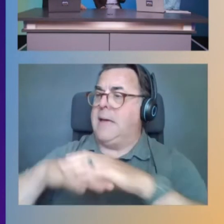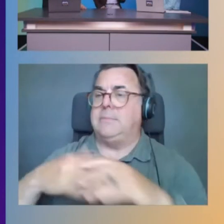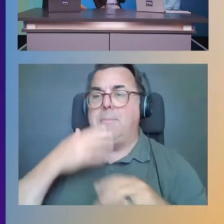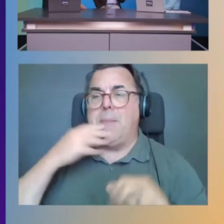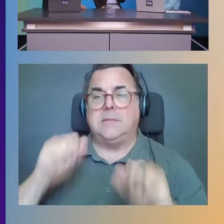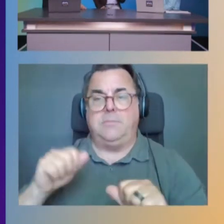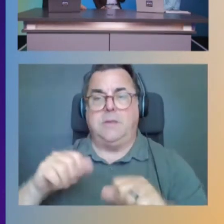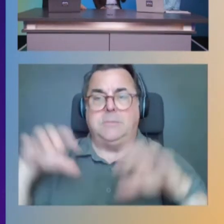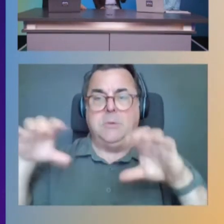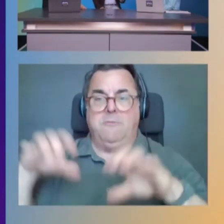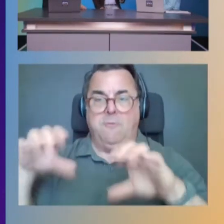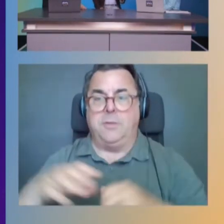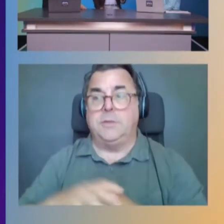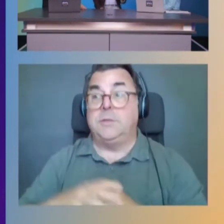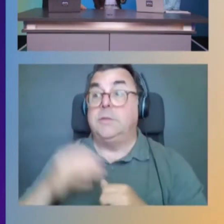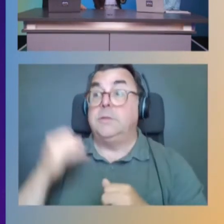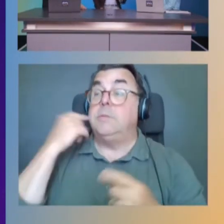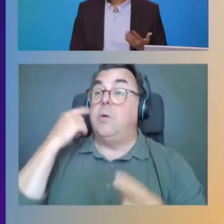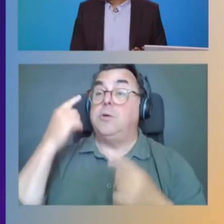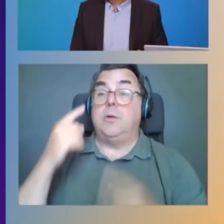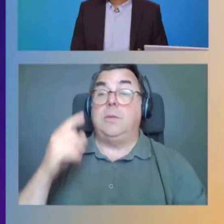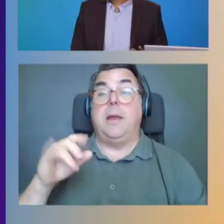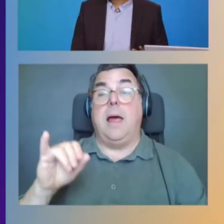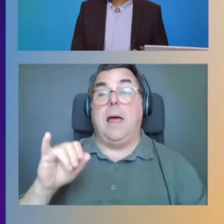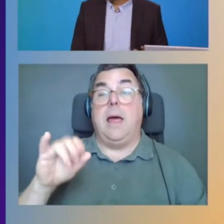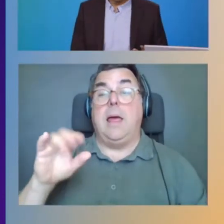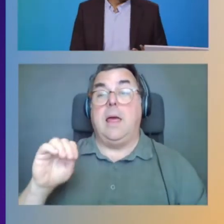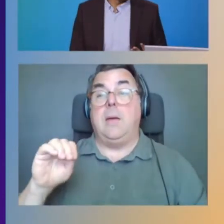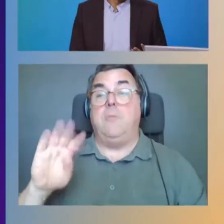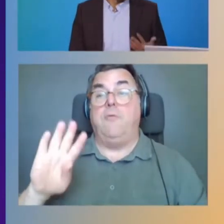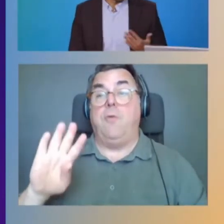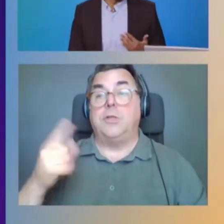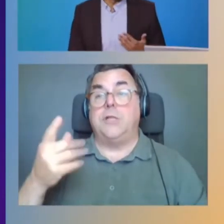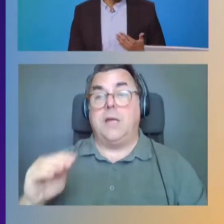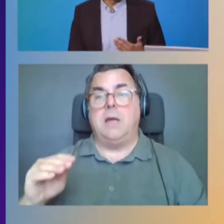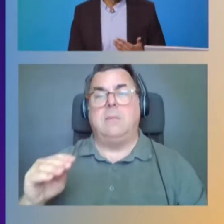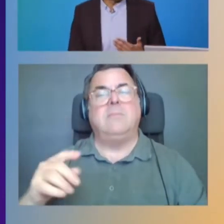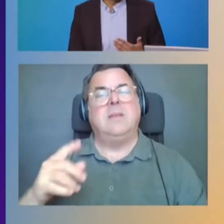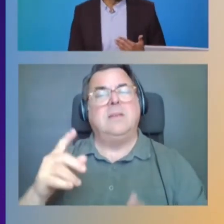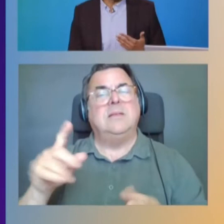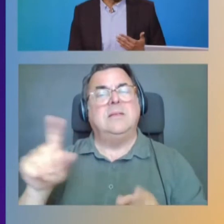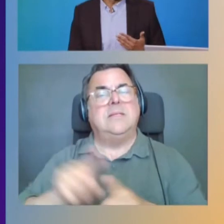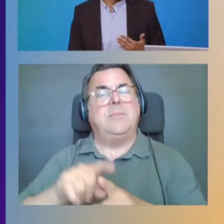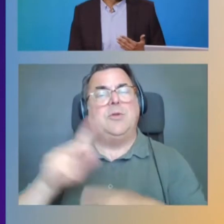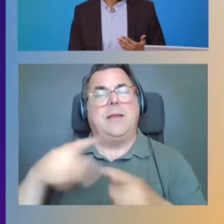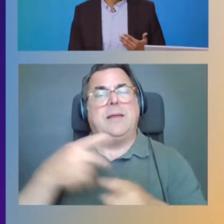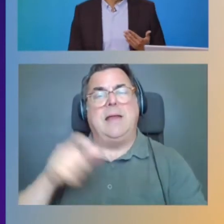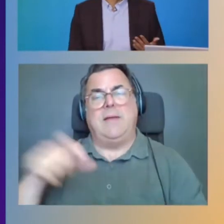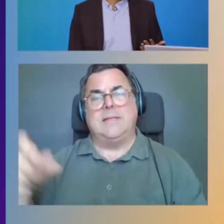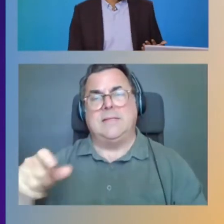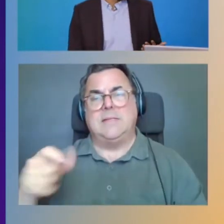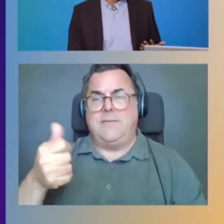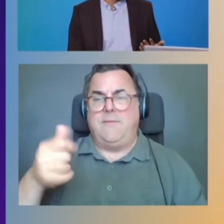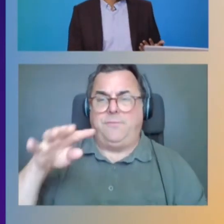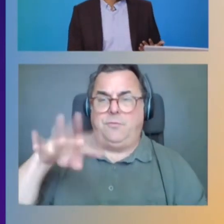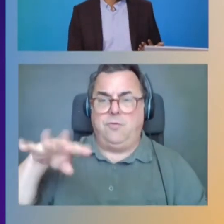If you think about Im4gn, it is comparable to I3 instance and it offers up to 44% lower dollar per terabyte